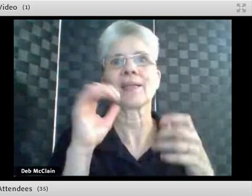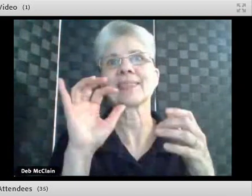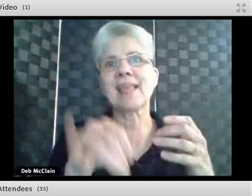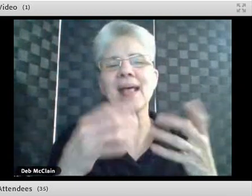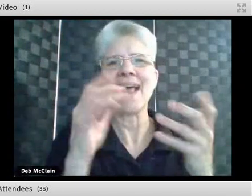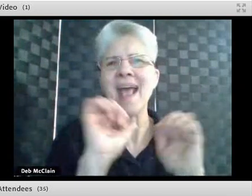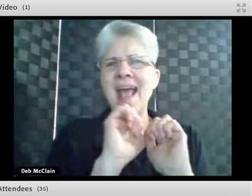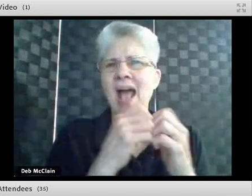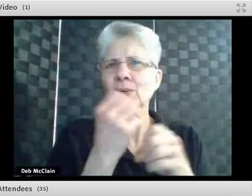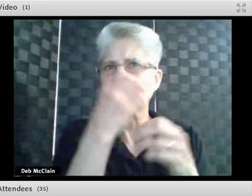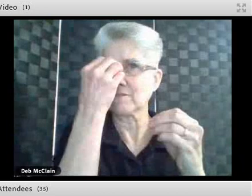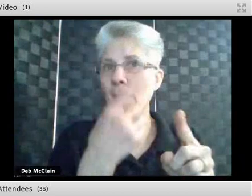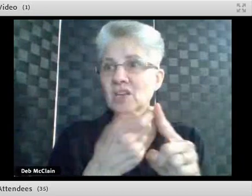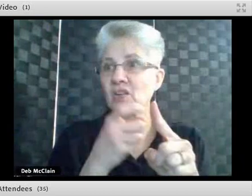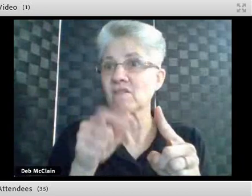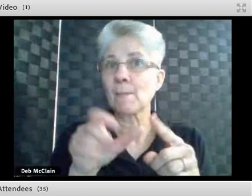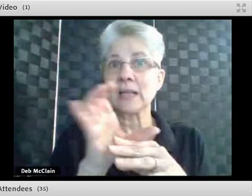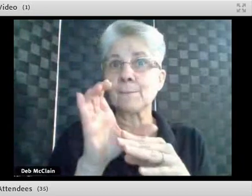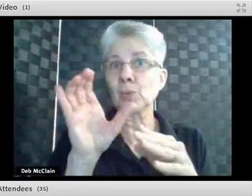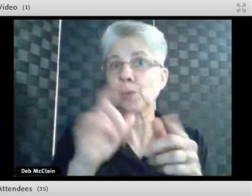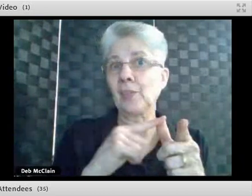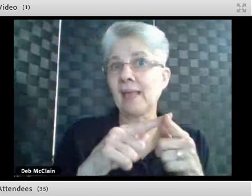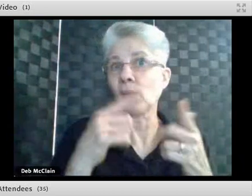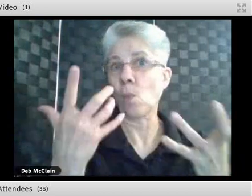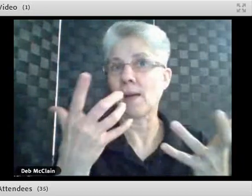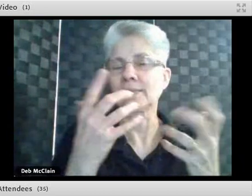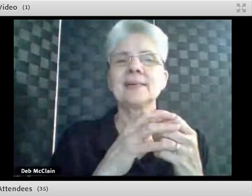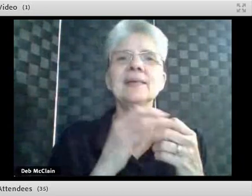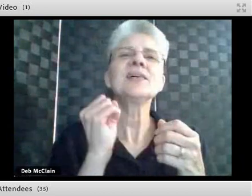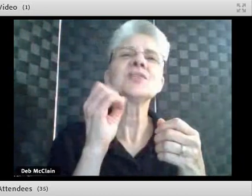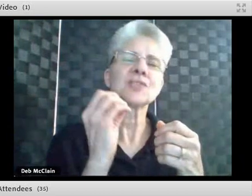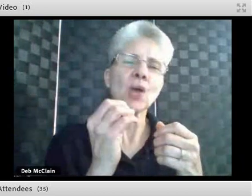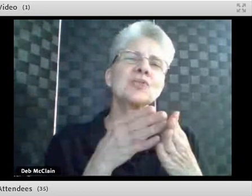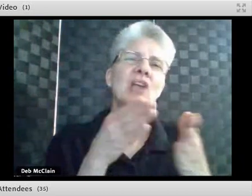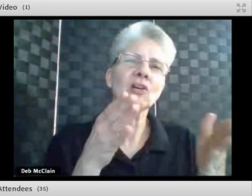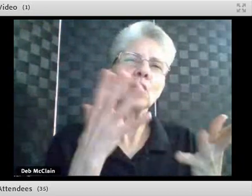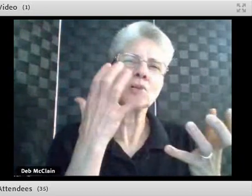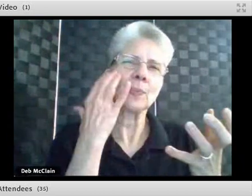How do you get the information off his computer then? So you generally want to make sure